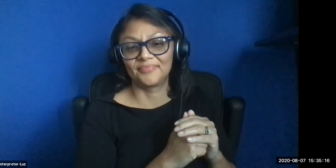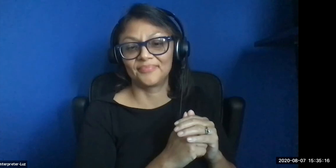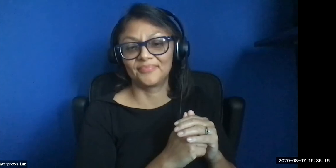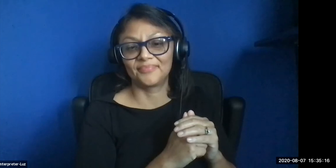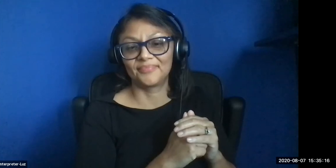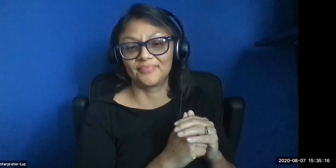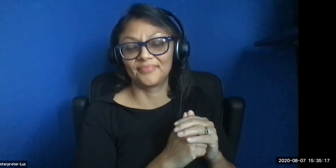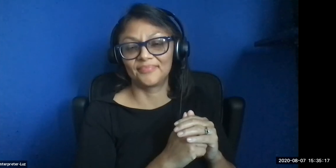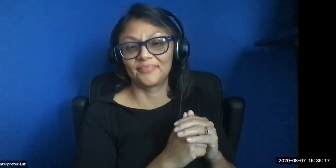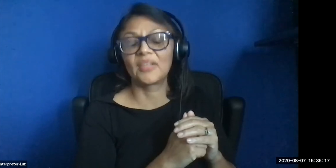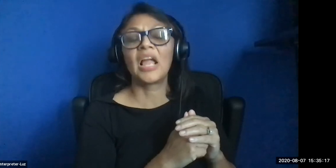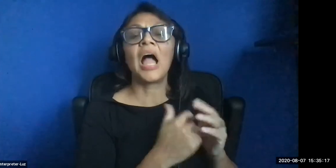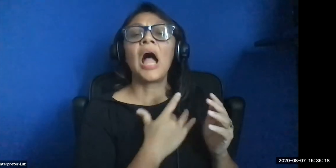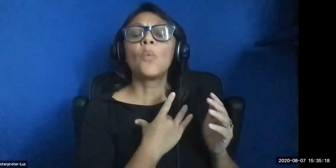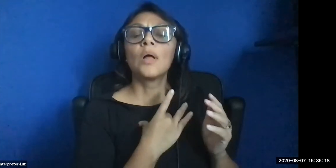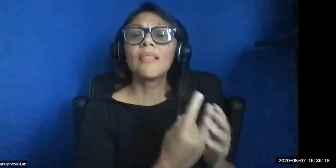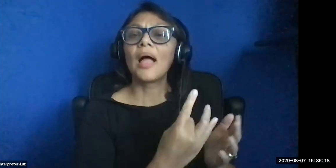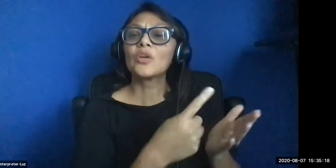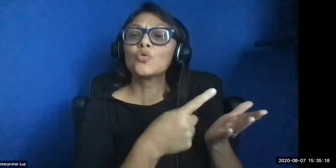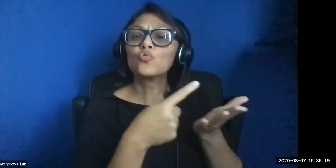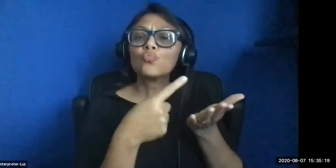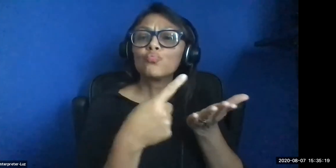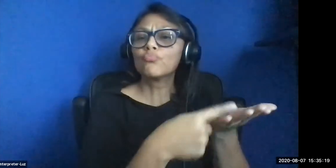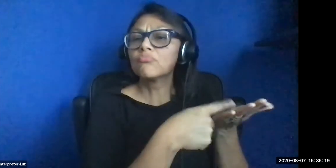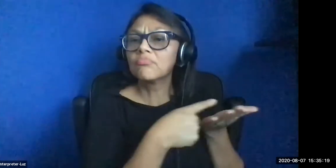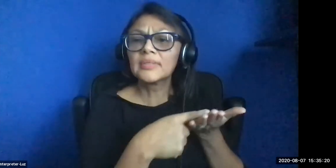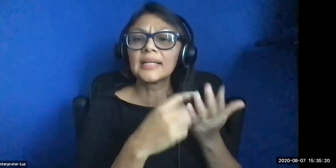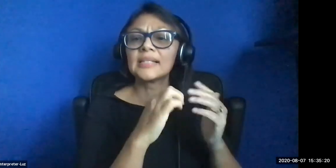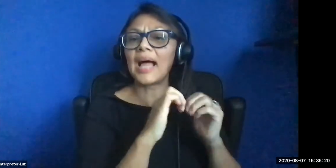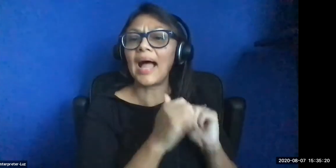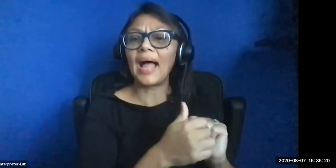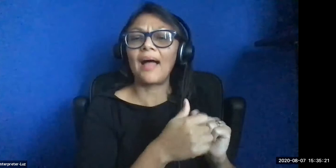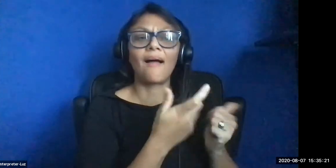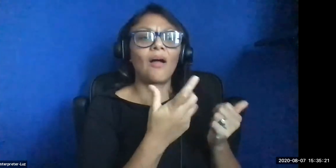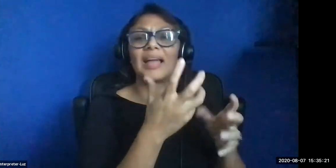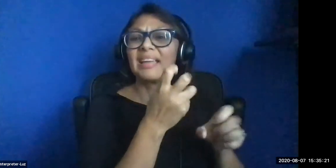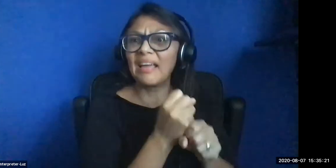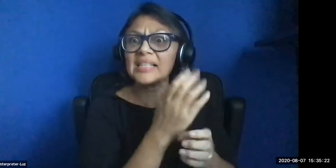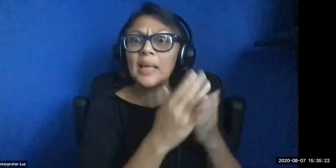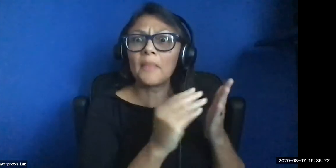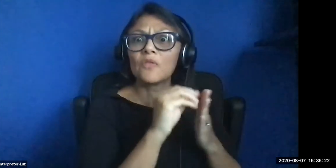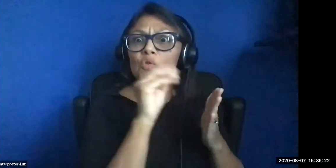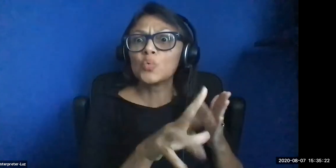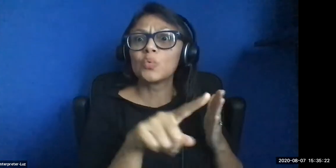Karen Crocket: dialoguing about how we can take some students and get them excited about some of your the things that you offer